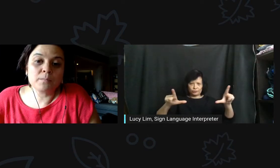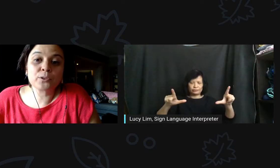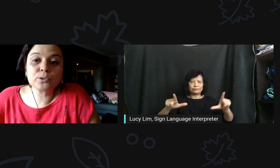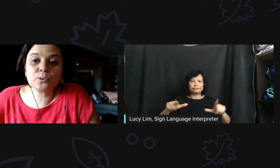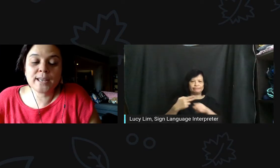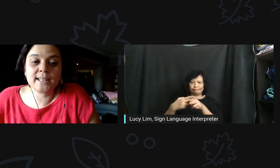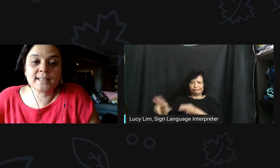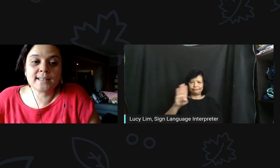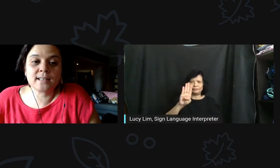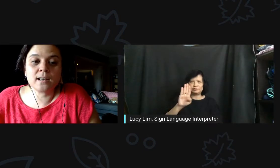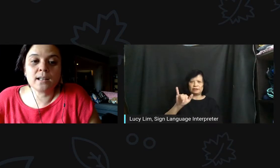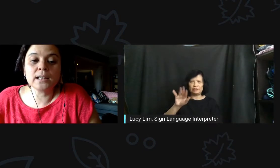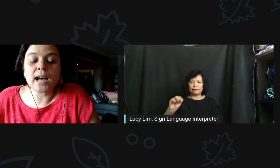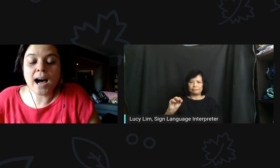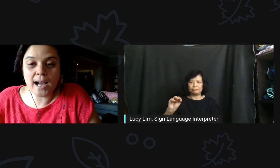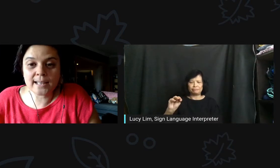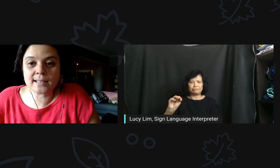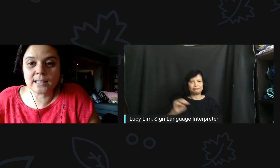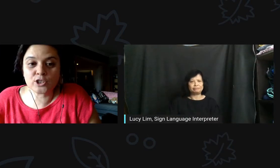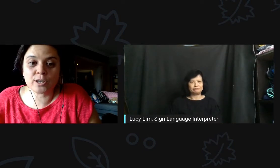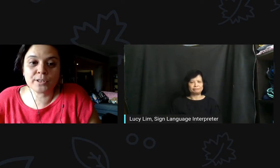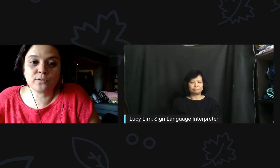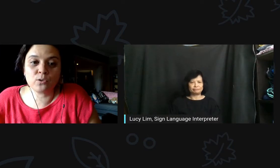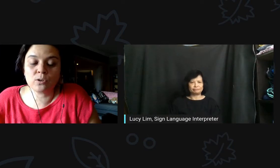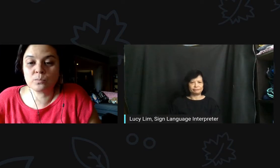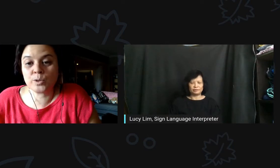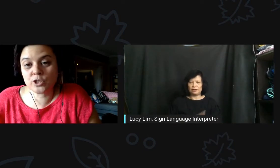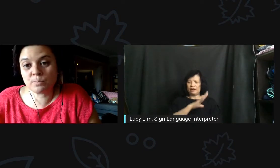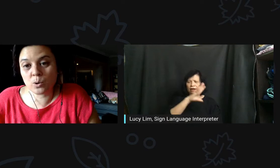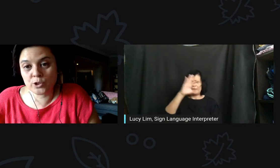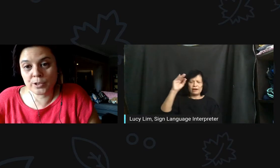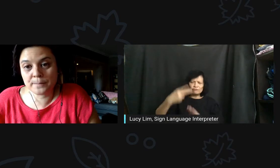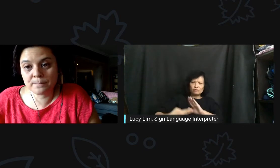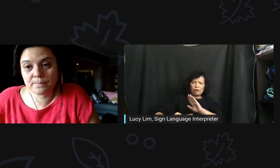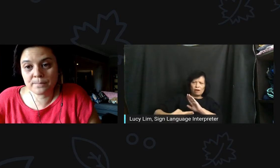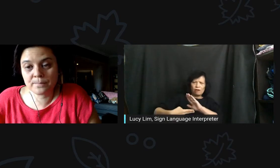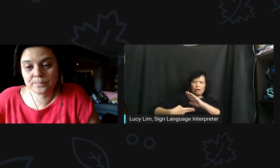through its highest literary form which is poetry.